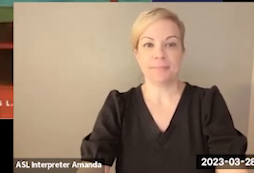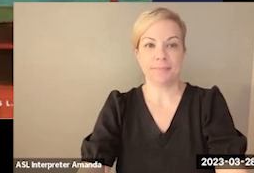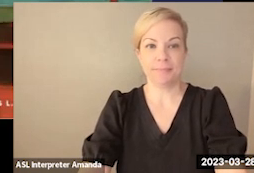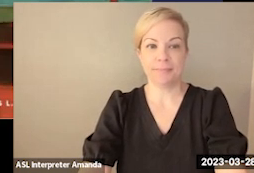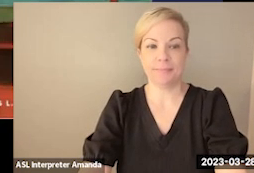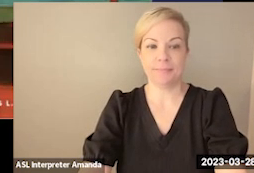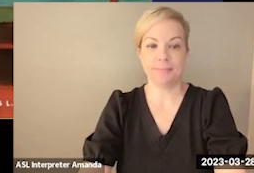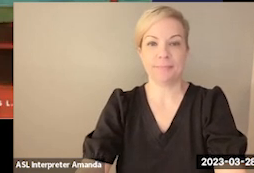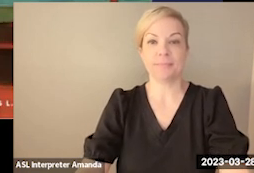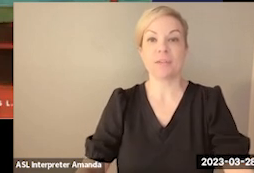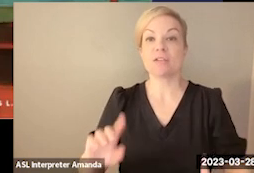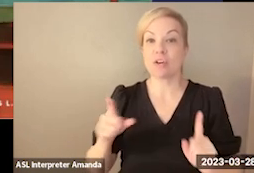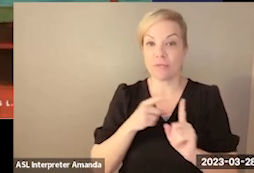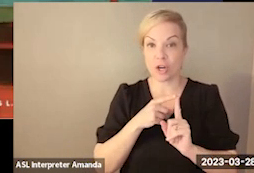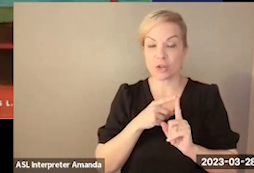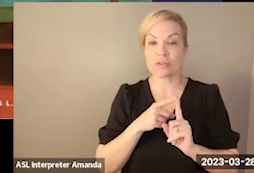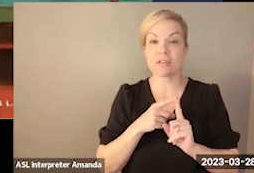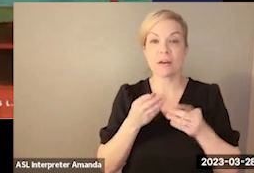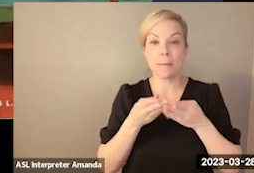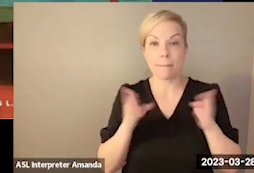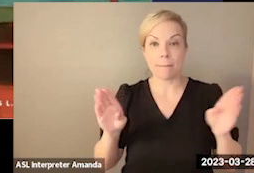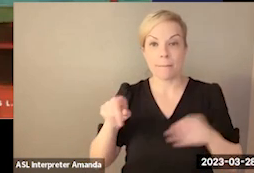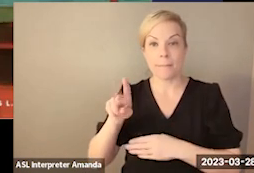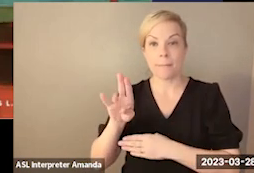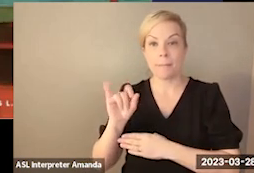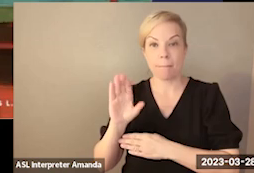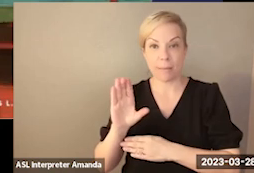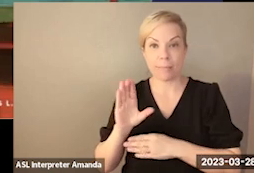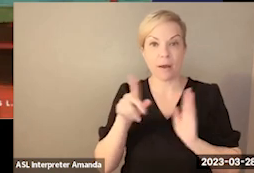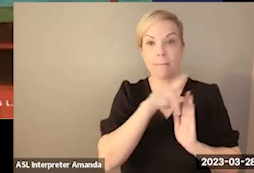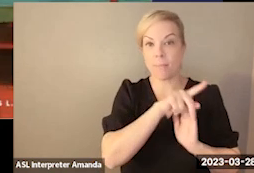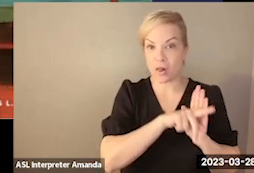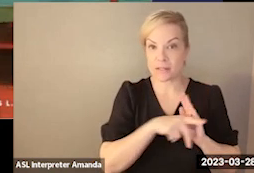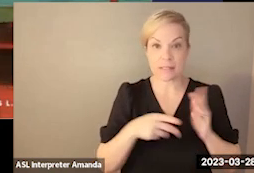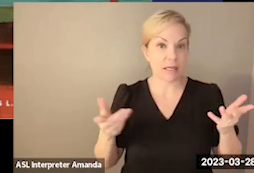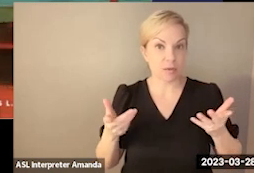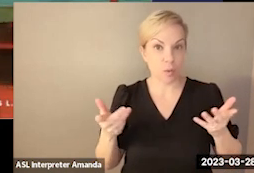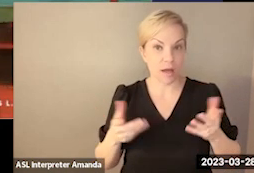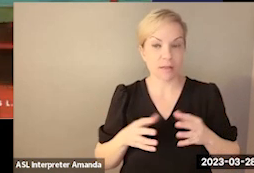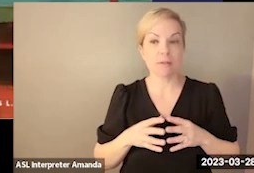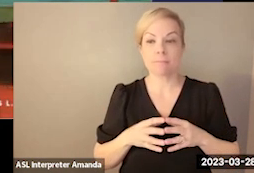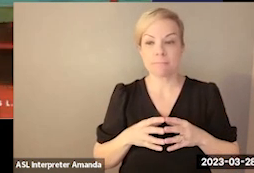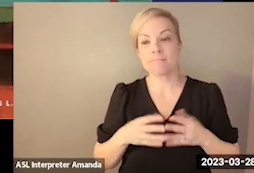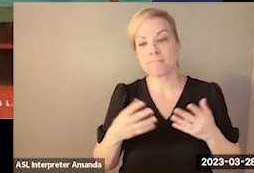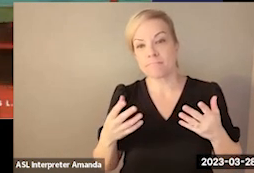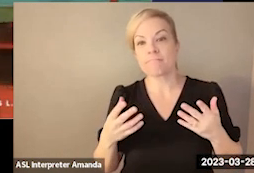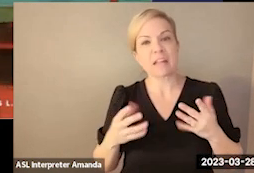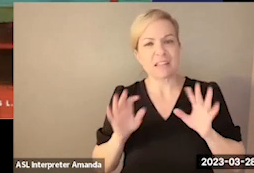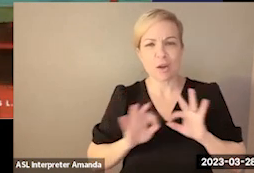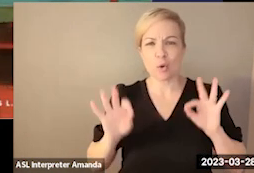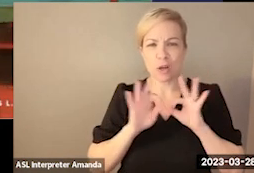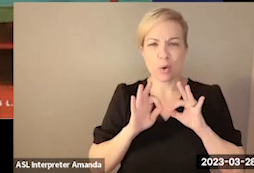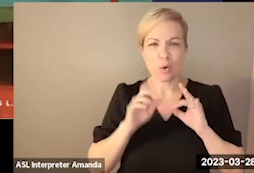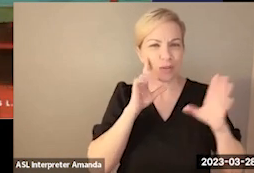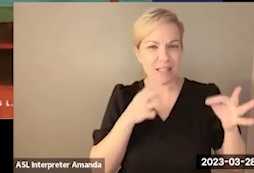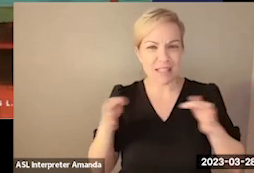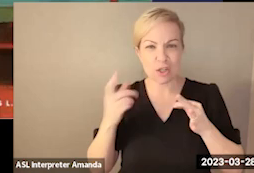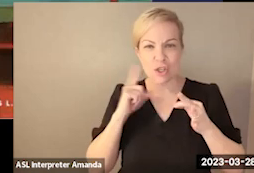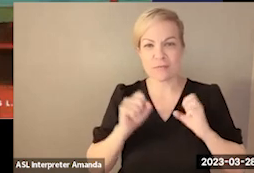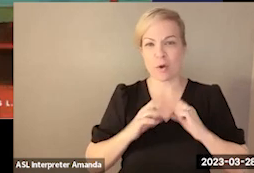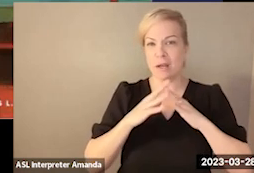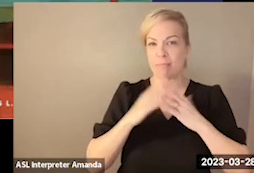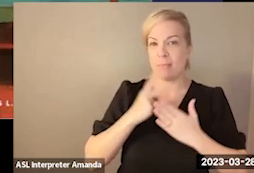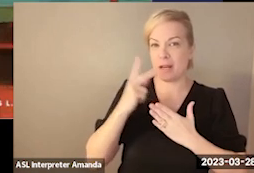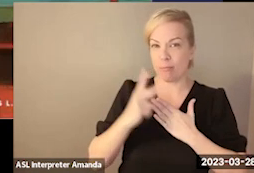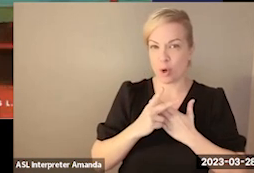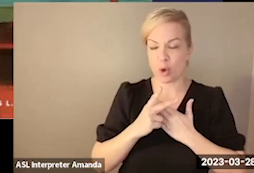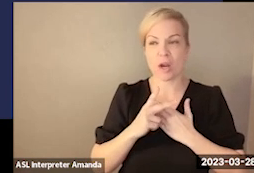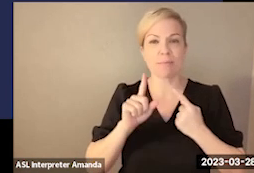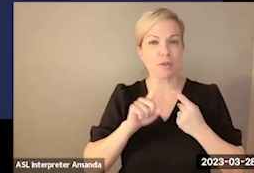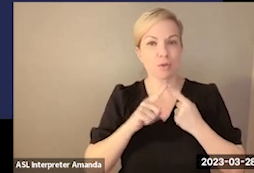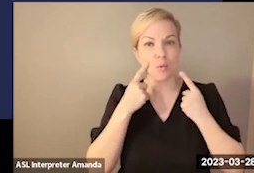Debbie Stine, Science & Technology Policy Academy: first, first, public policy of public policy is political decisions that are for implementing programs to achieve societal goals. And